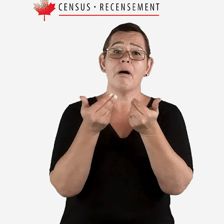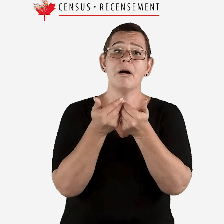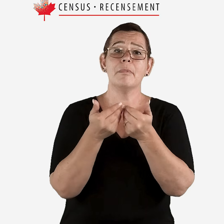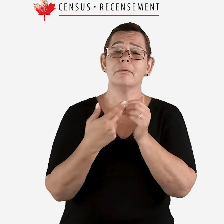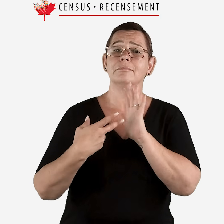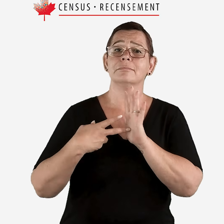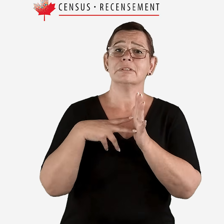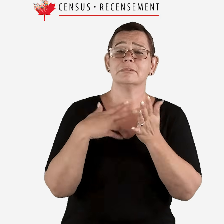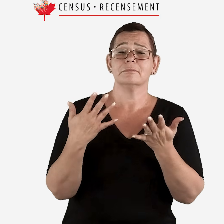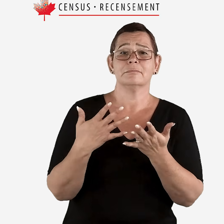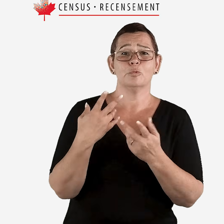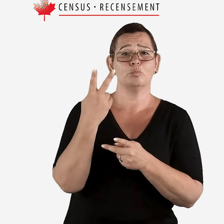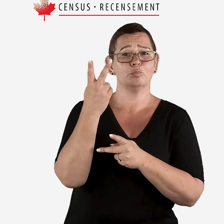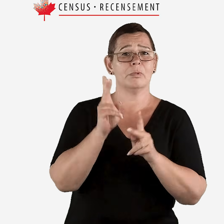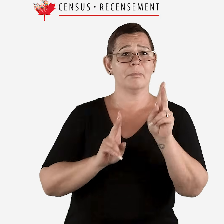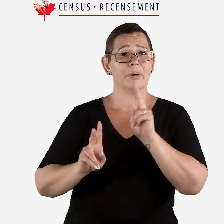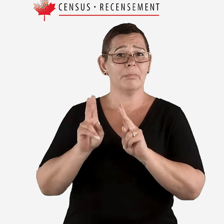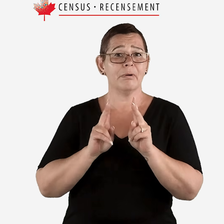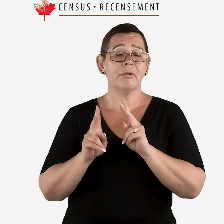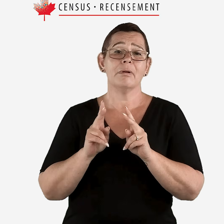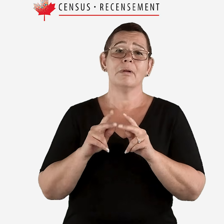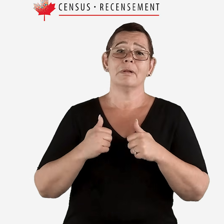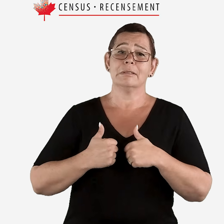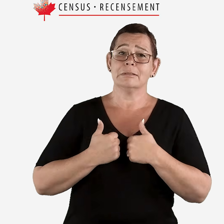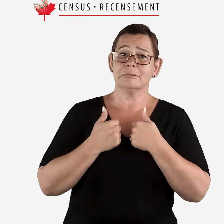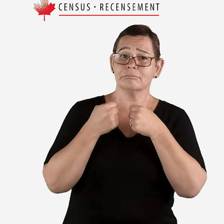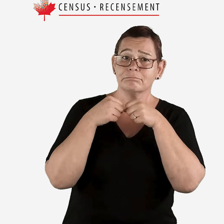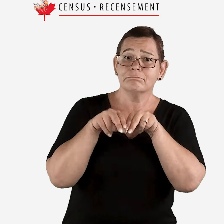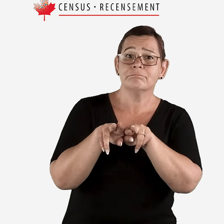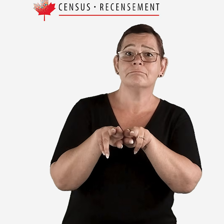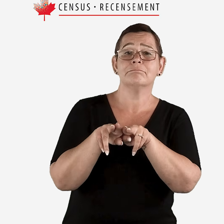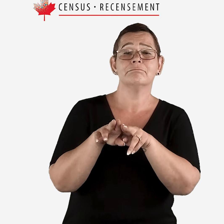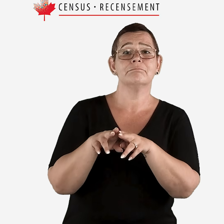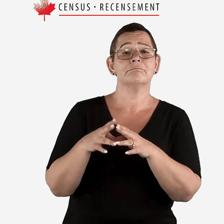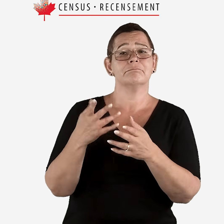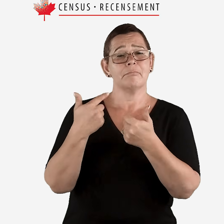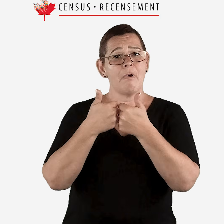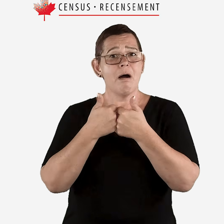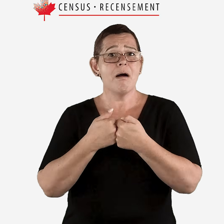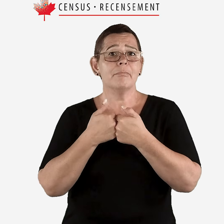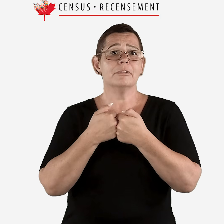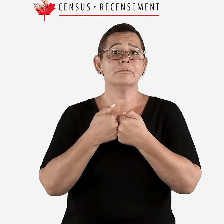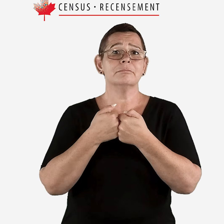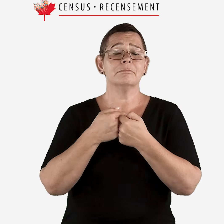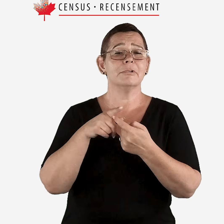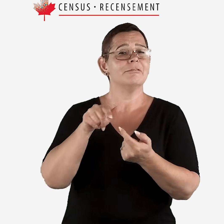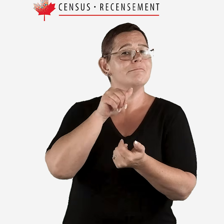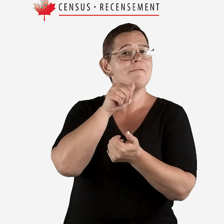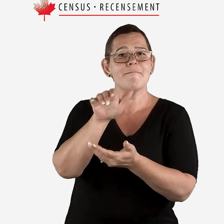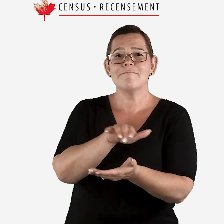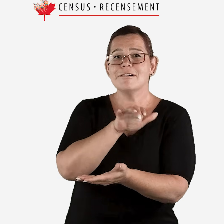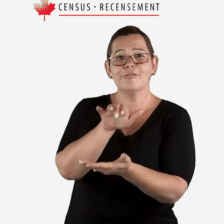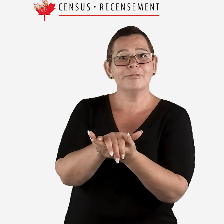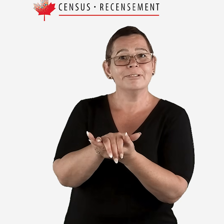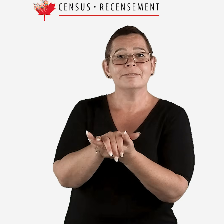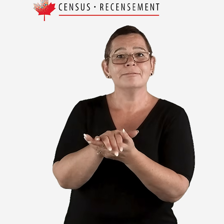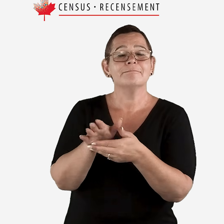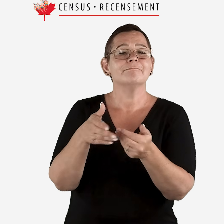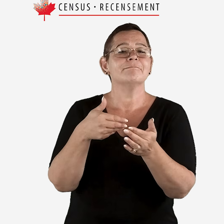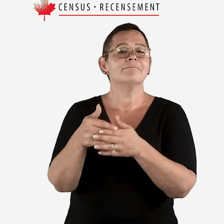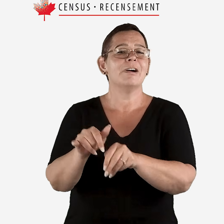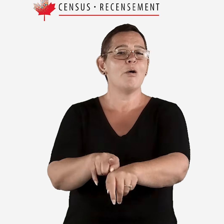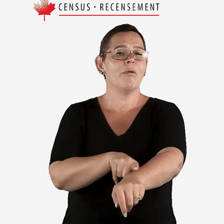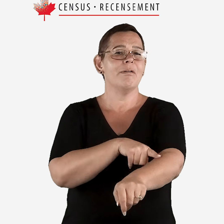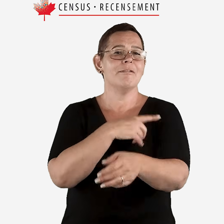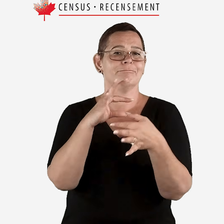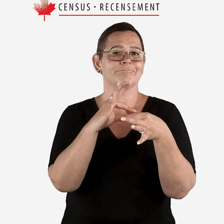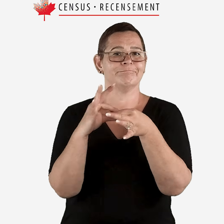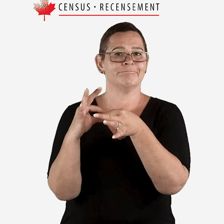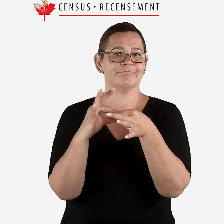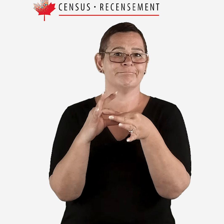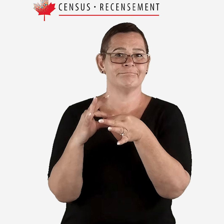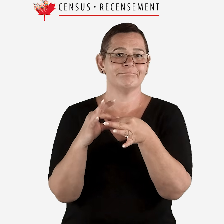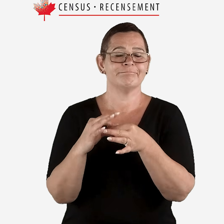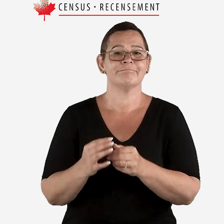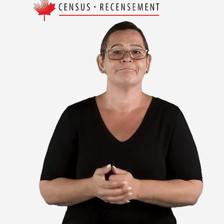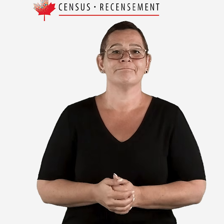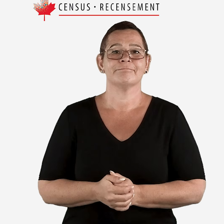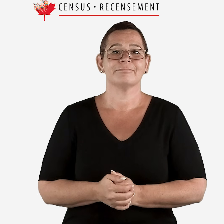Common-law refers to two people who live together as a couple but who are not married, regardless of the duration of the relationship.